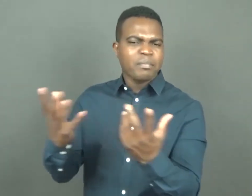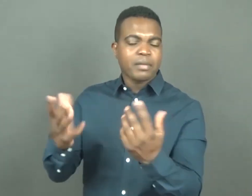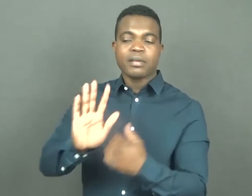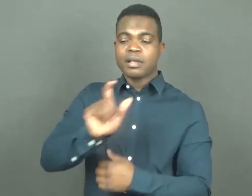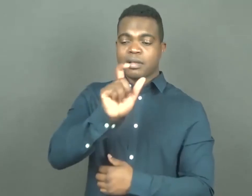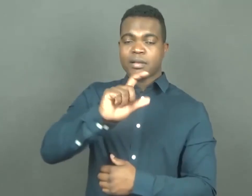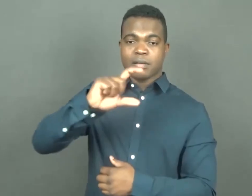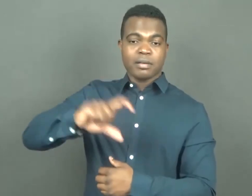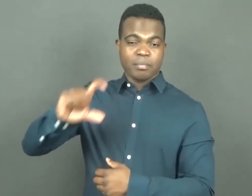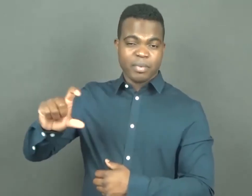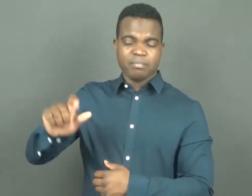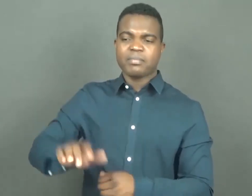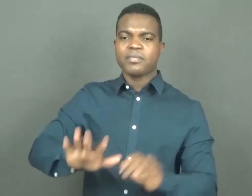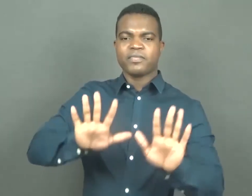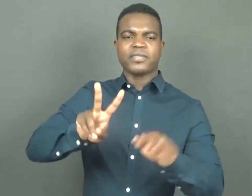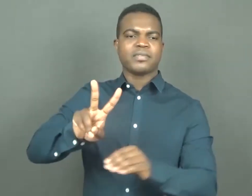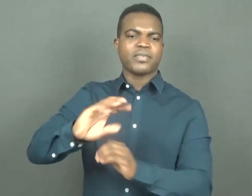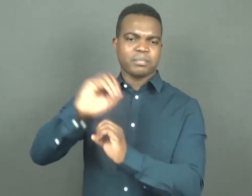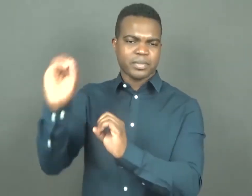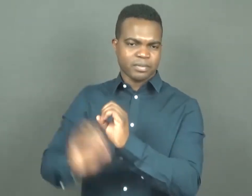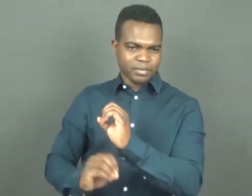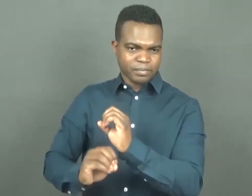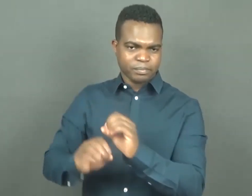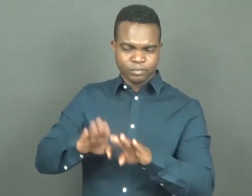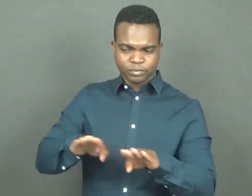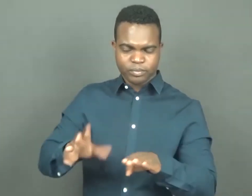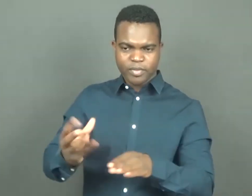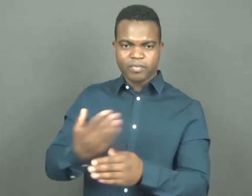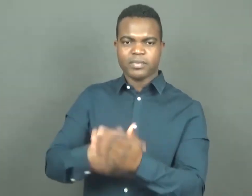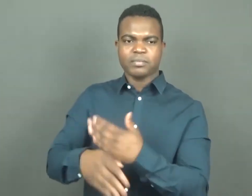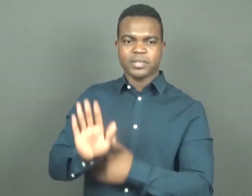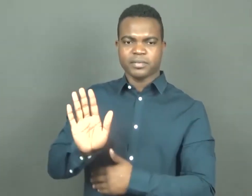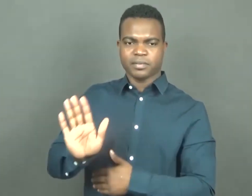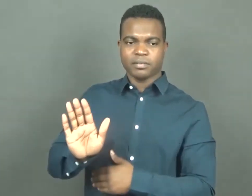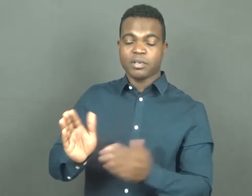without disabilities. So, it showed that almost half of the children with disabilities were not